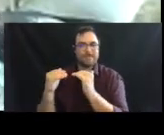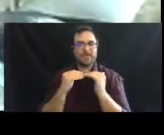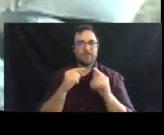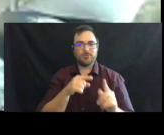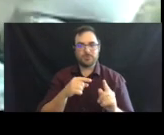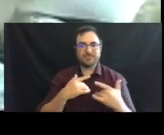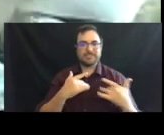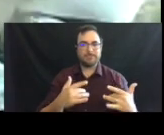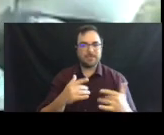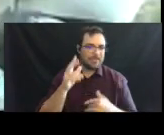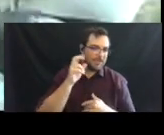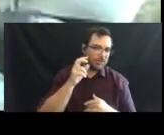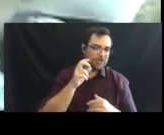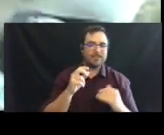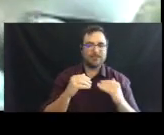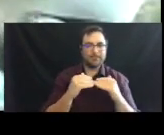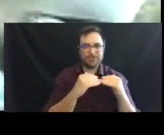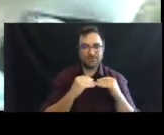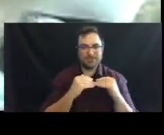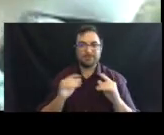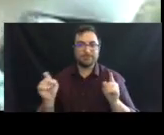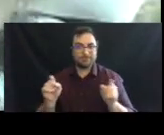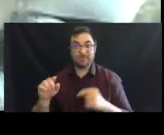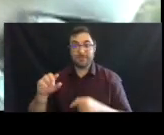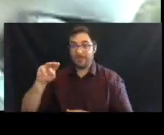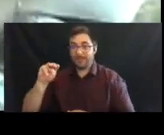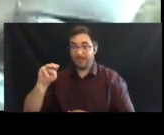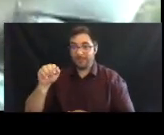peers. So what happened for Maggie is what we really wanted to happen for